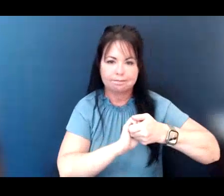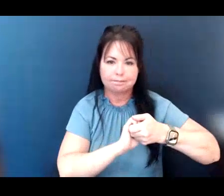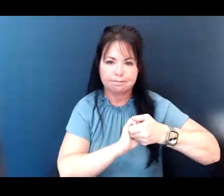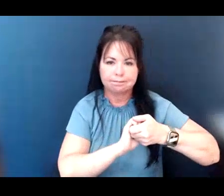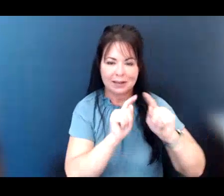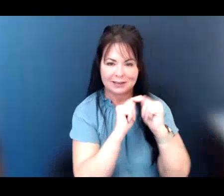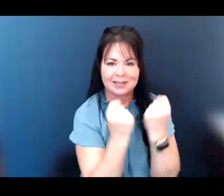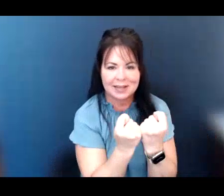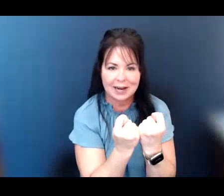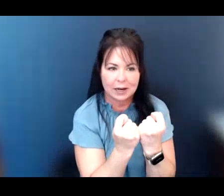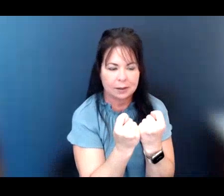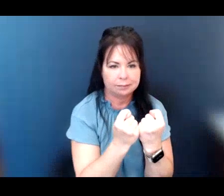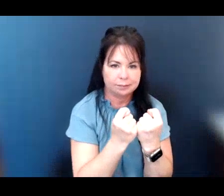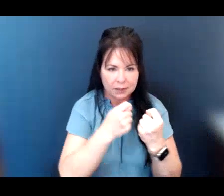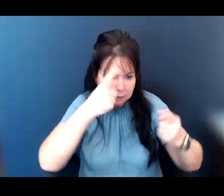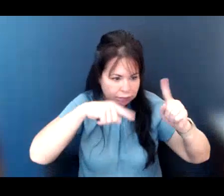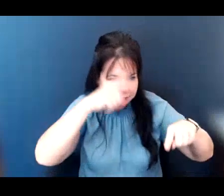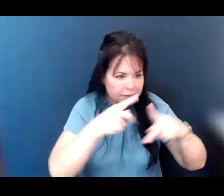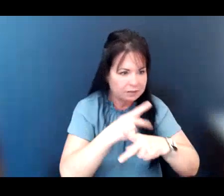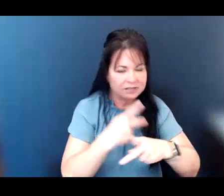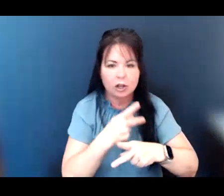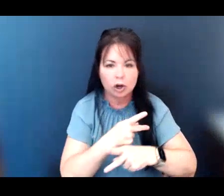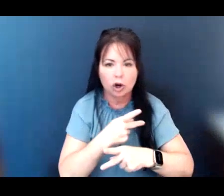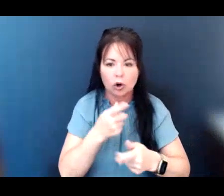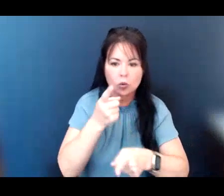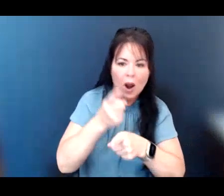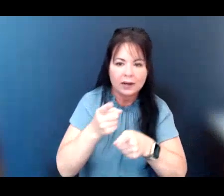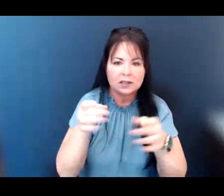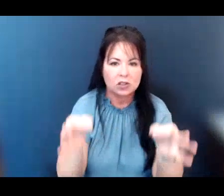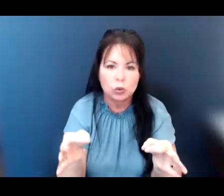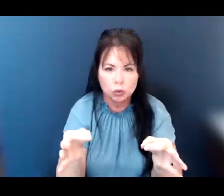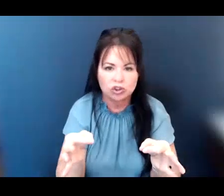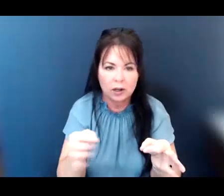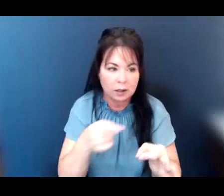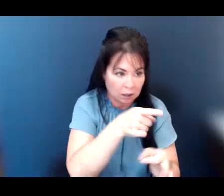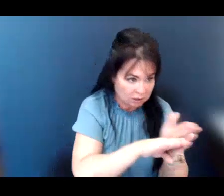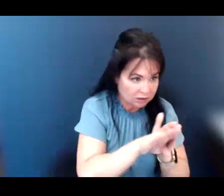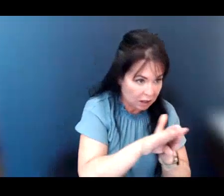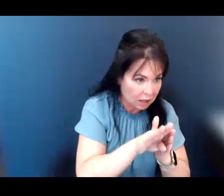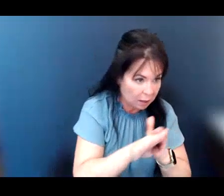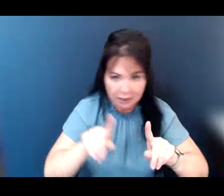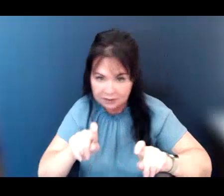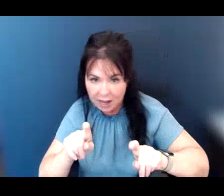They might try something. Then I test it. And we're back and forth on that. And then one of the big things that we need